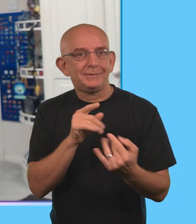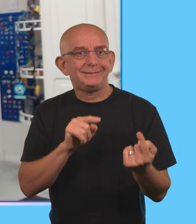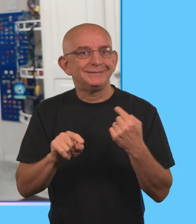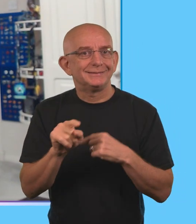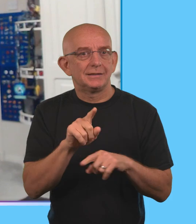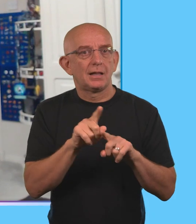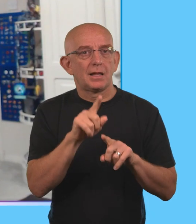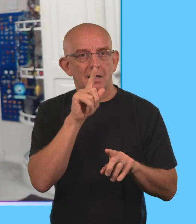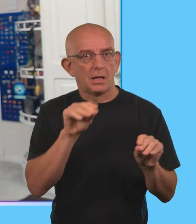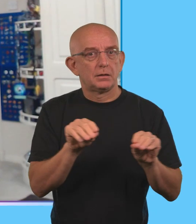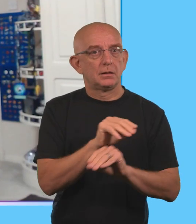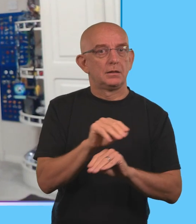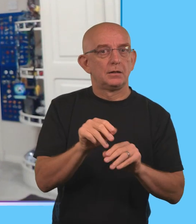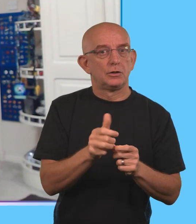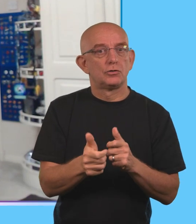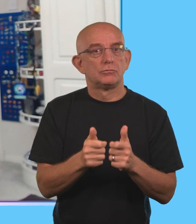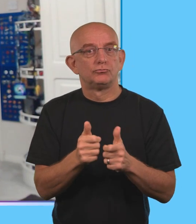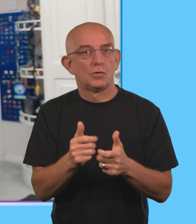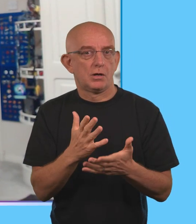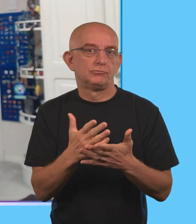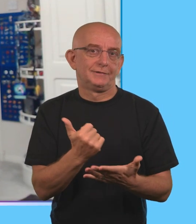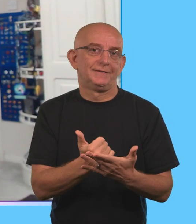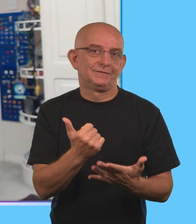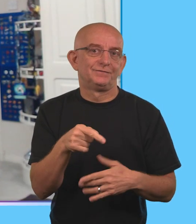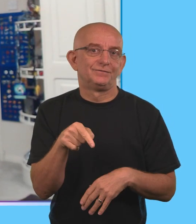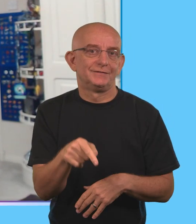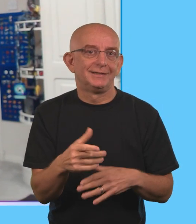like remappable controls, which is great to see.